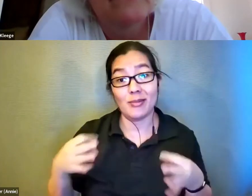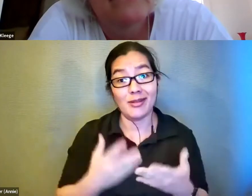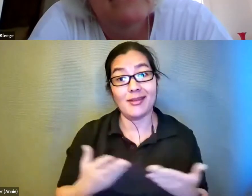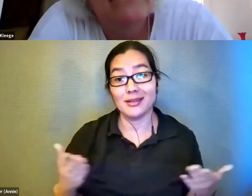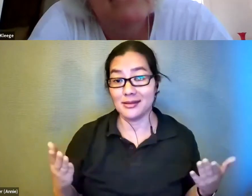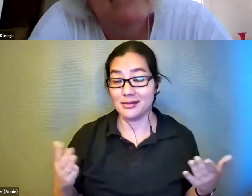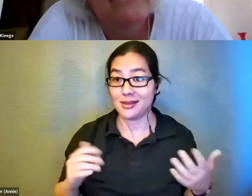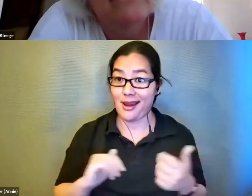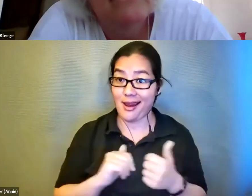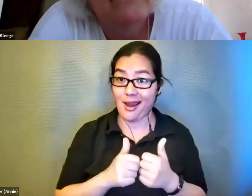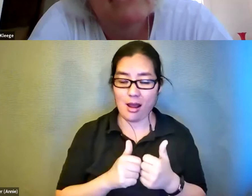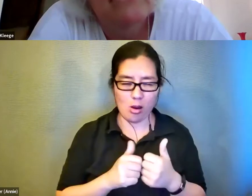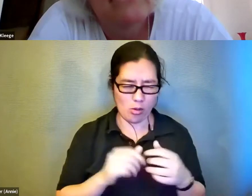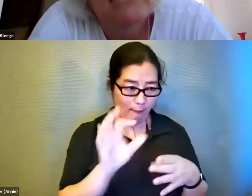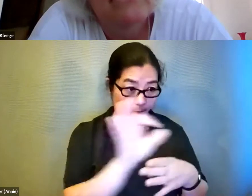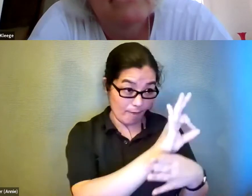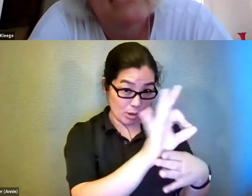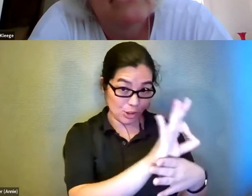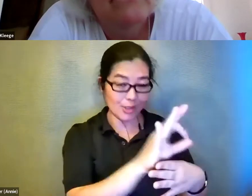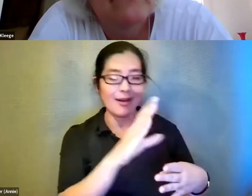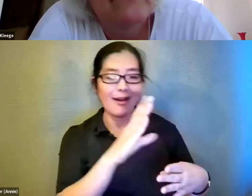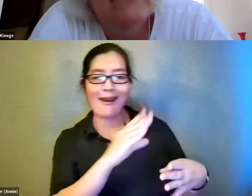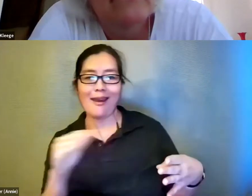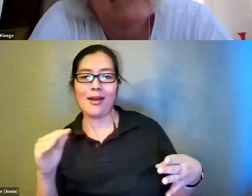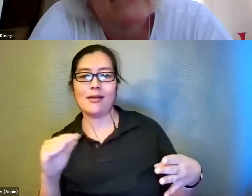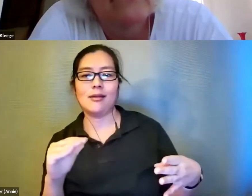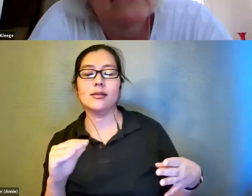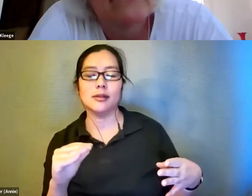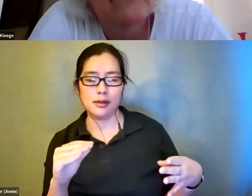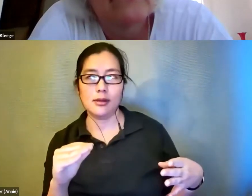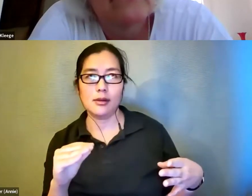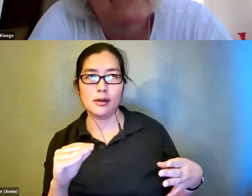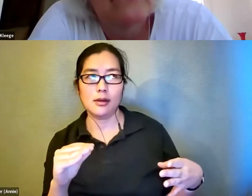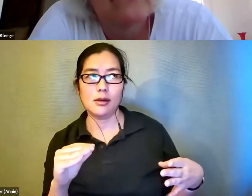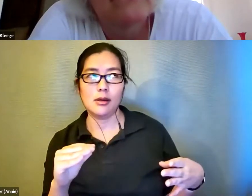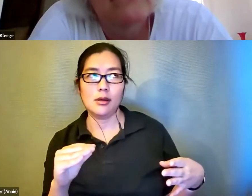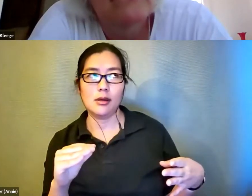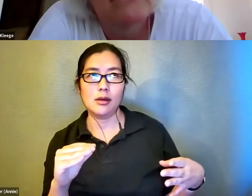they're working. I can decide what it is that I want to change and I also